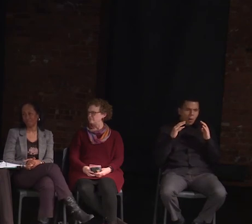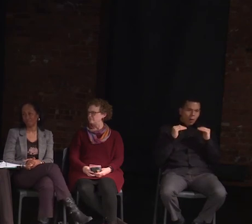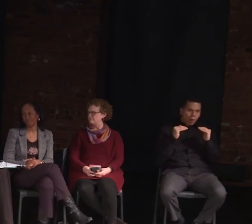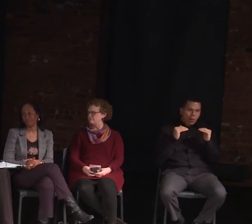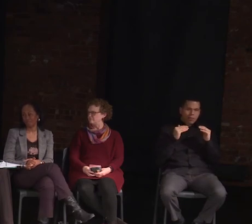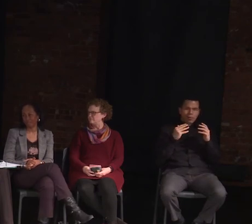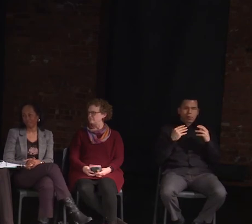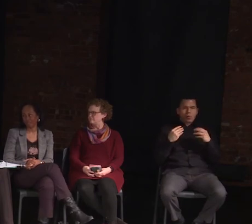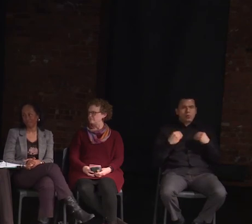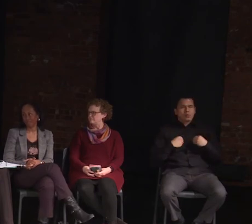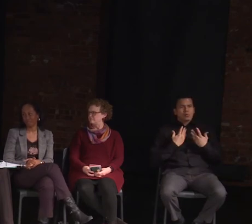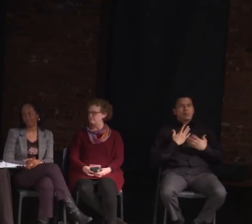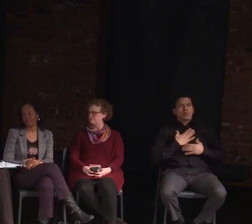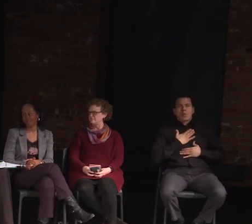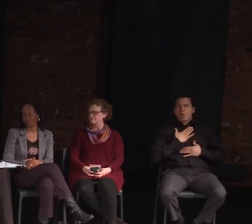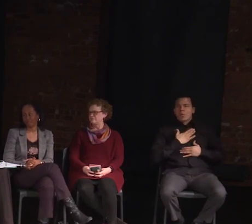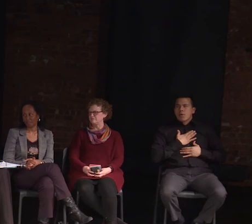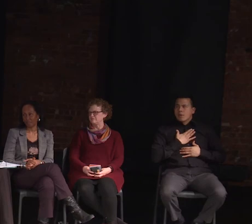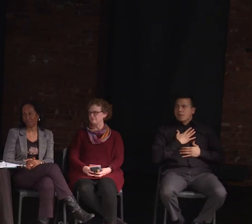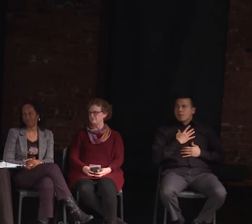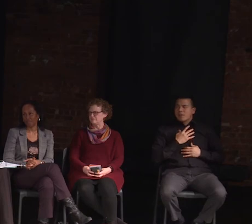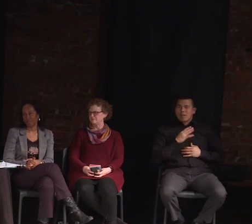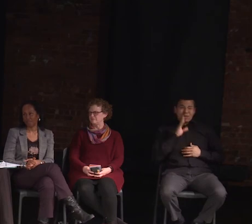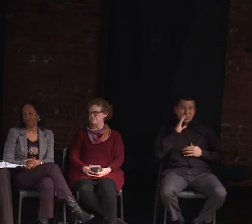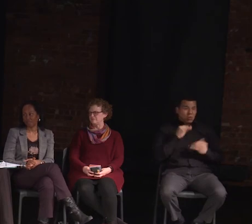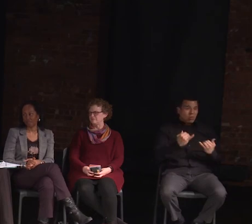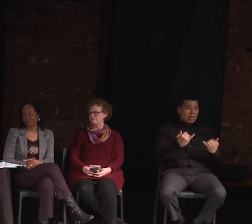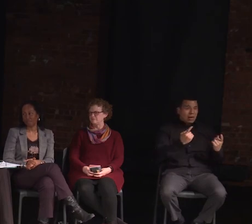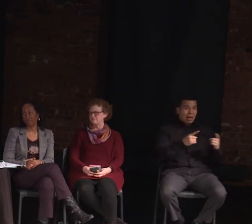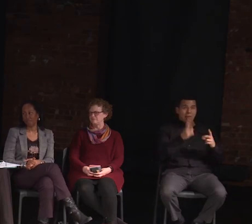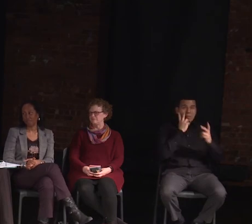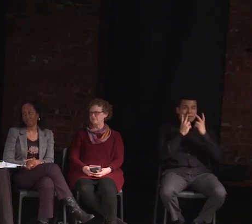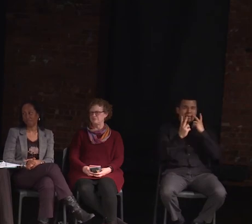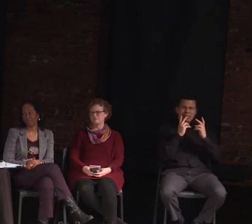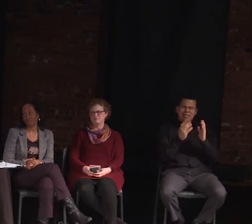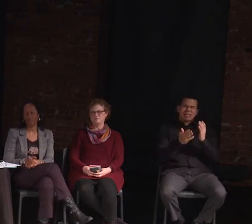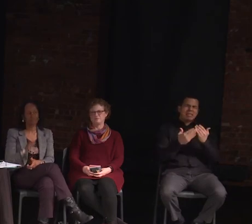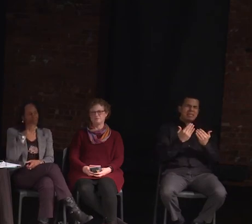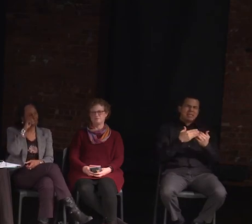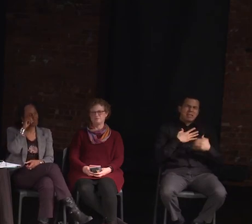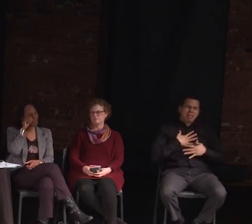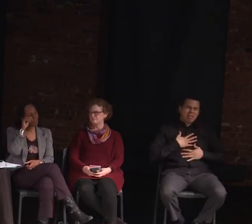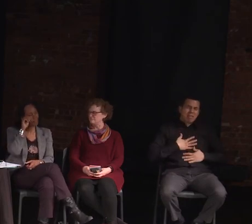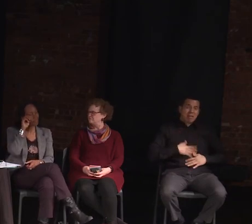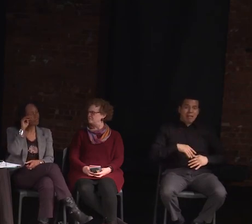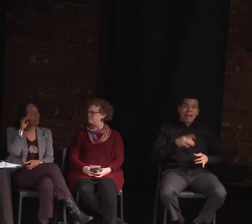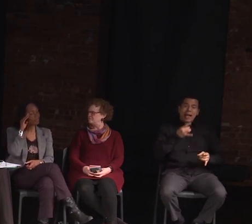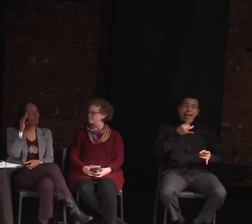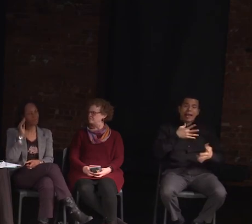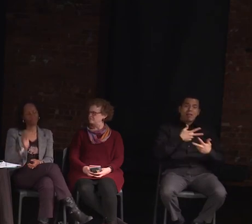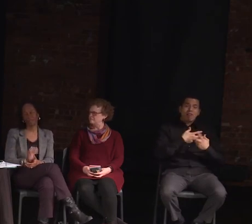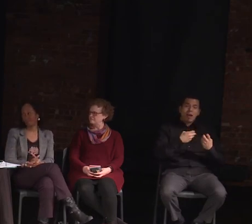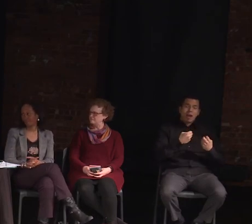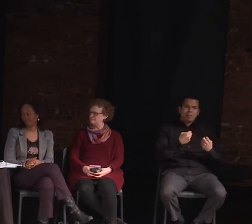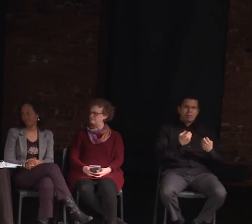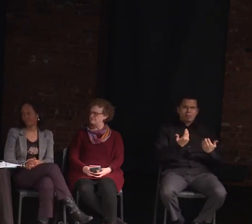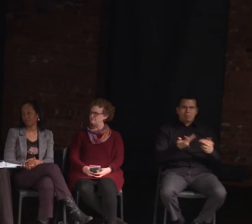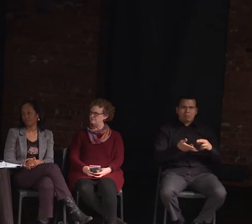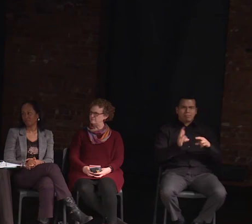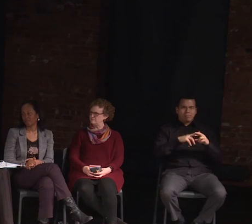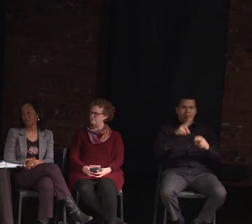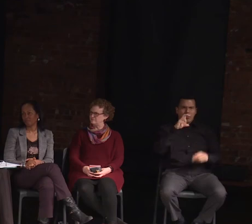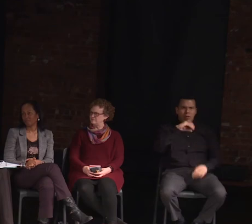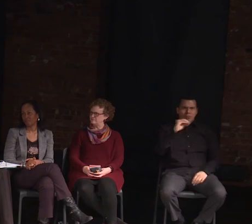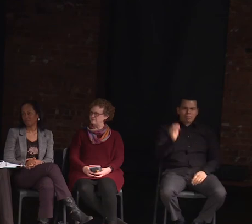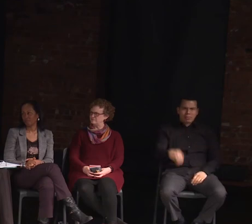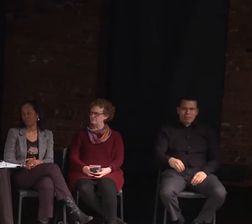It's easy to get depressed about what's going on when hate crimes are up 300%.